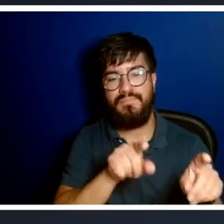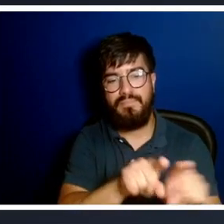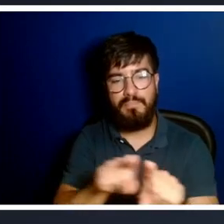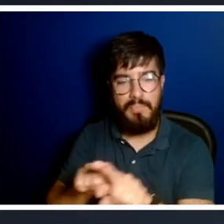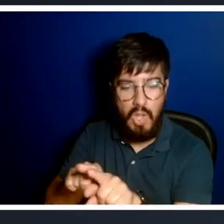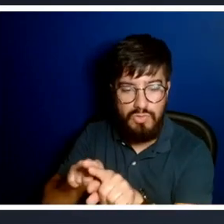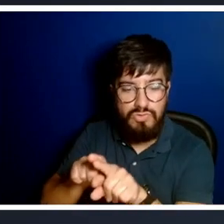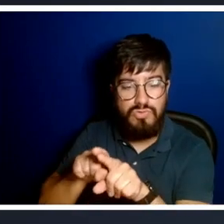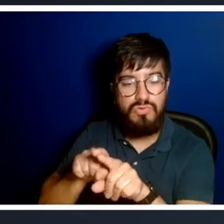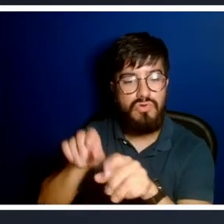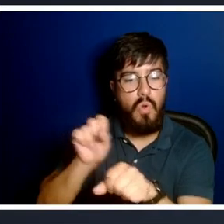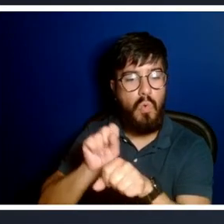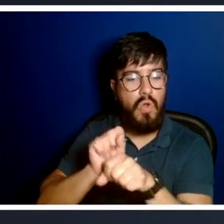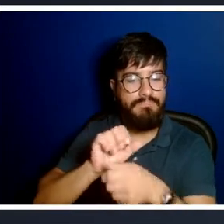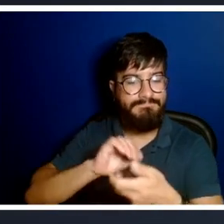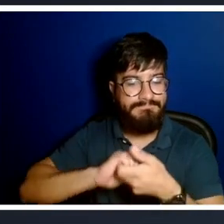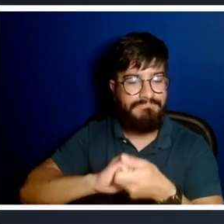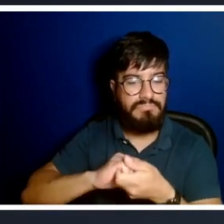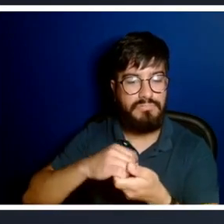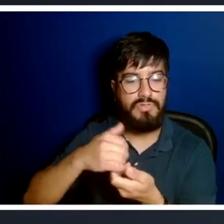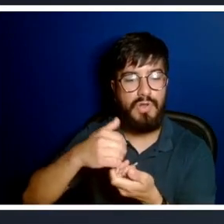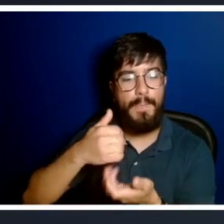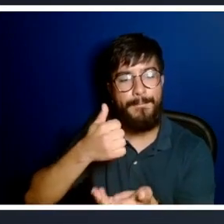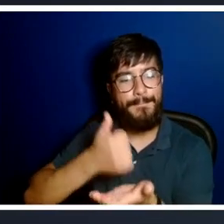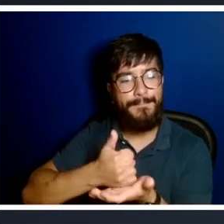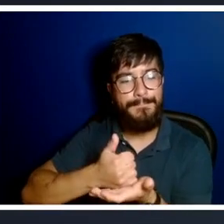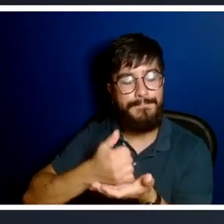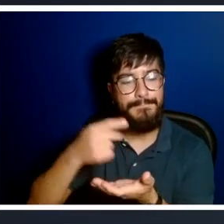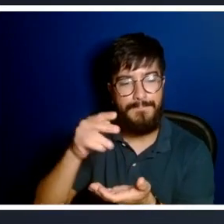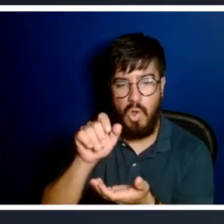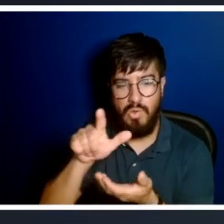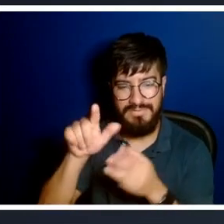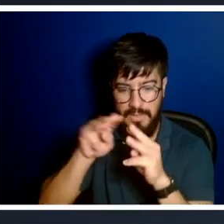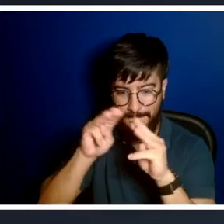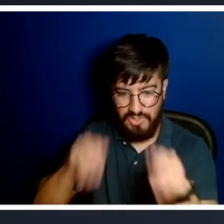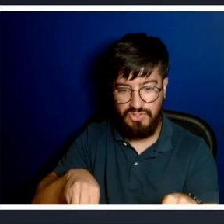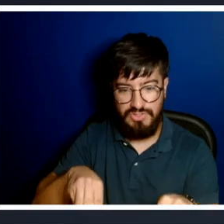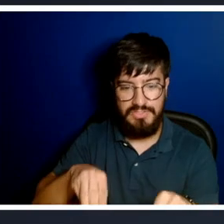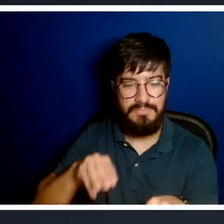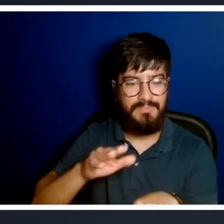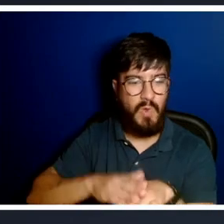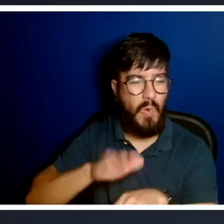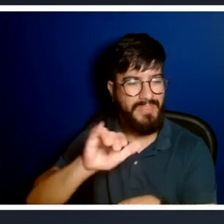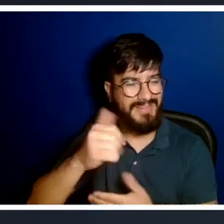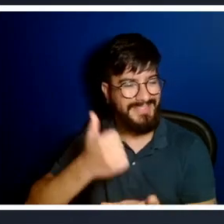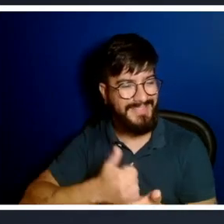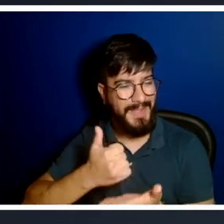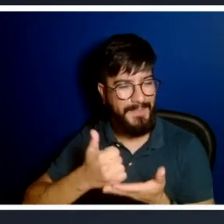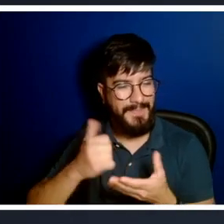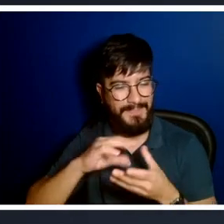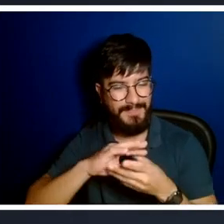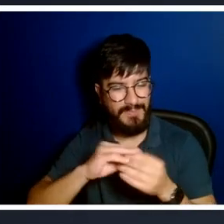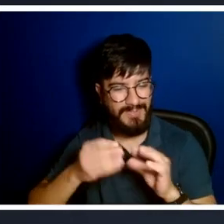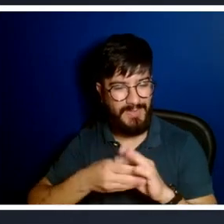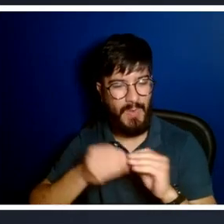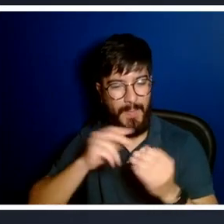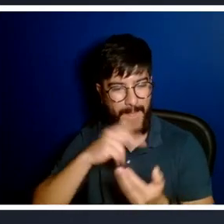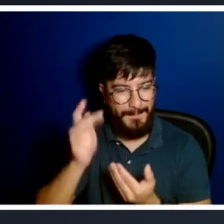Stamp Stories program. And I'm going to hand it over to Maureen to talk more about that.